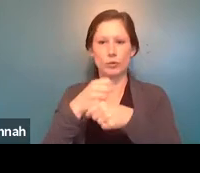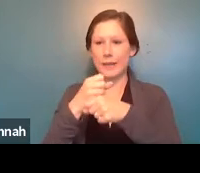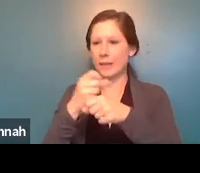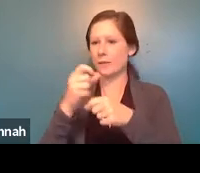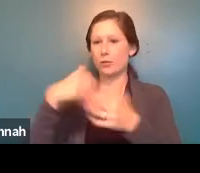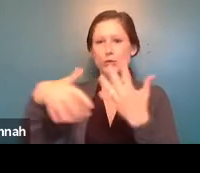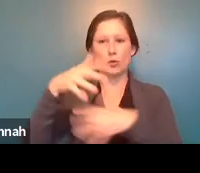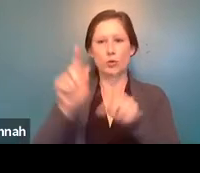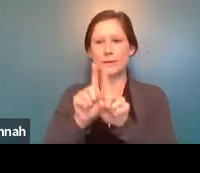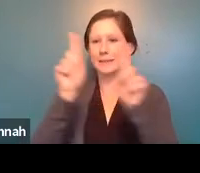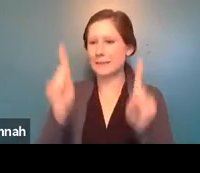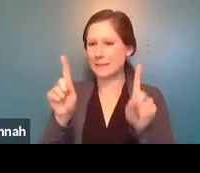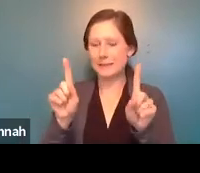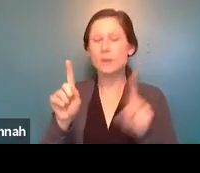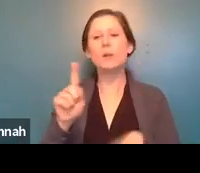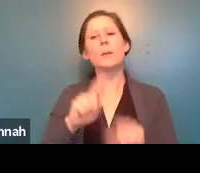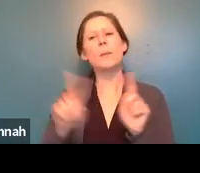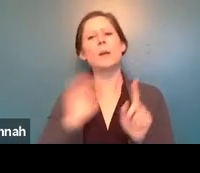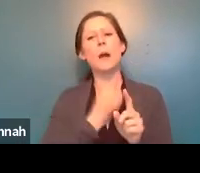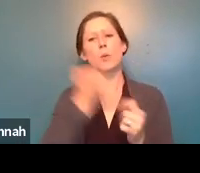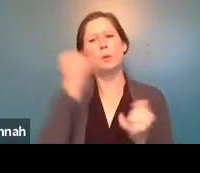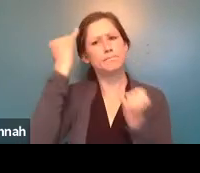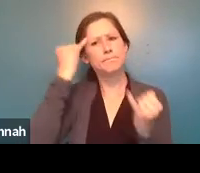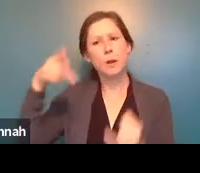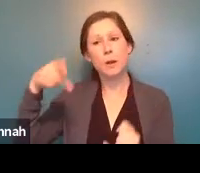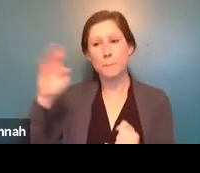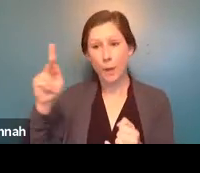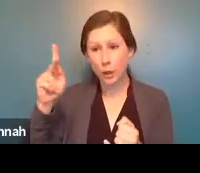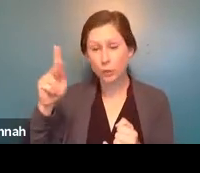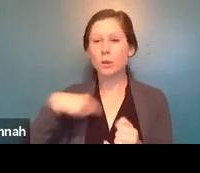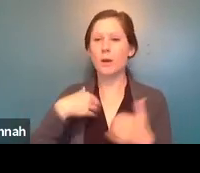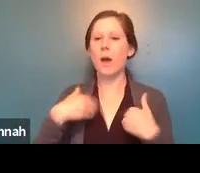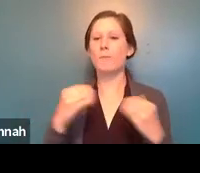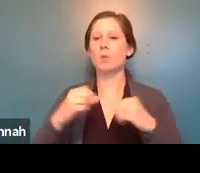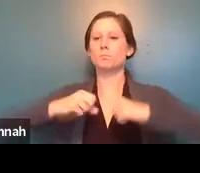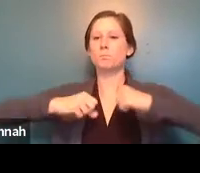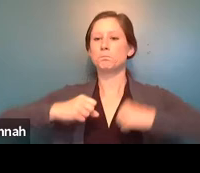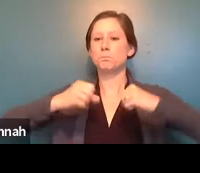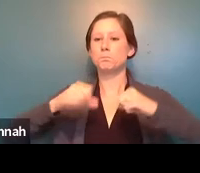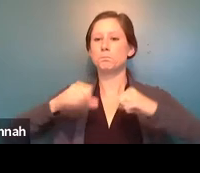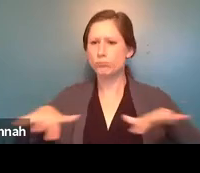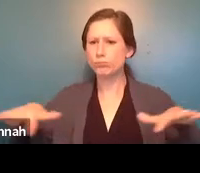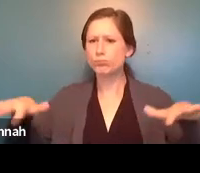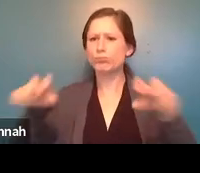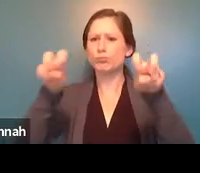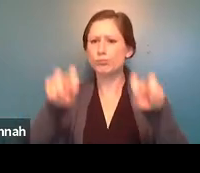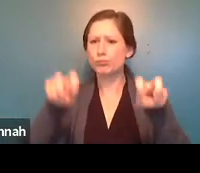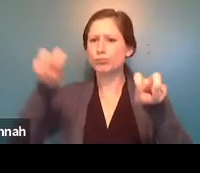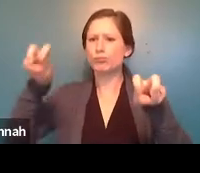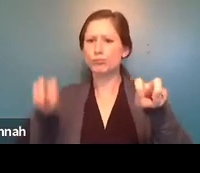the park we have more room, we can spread out and can give people more space to kind of arrange themselves. It might be a just